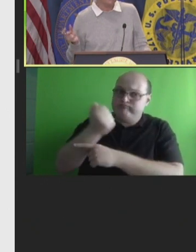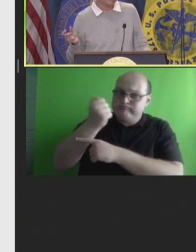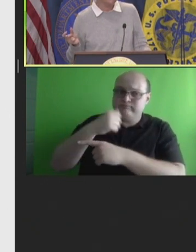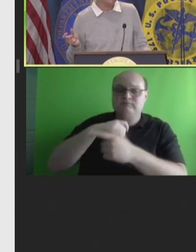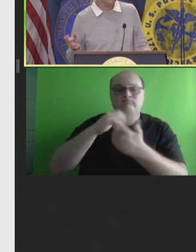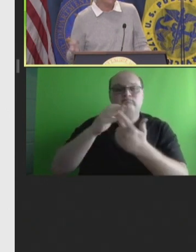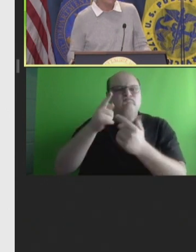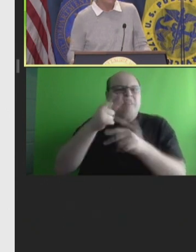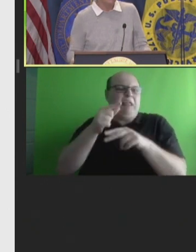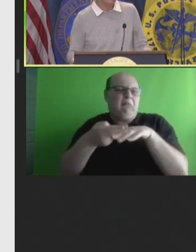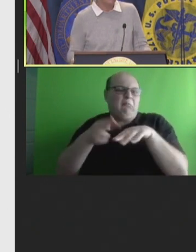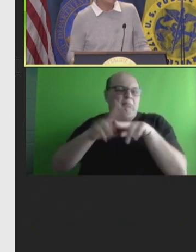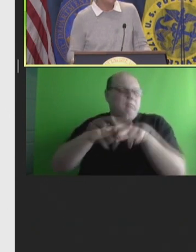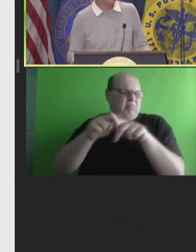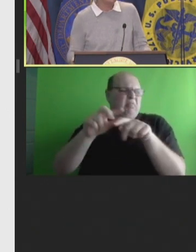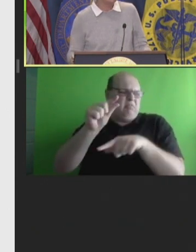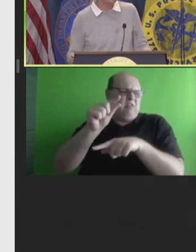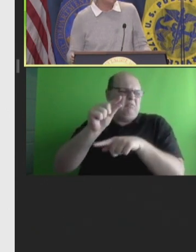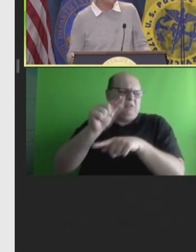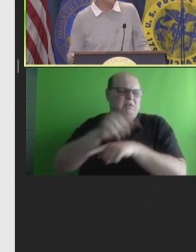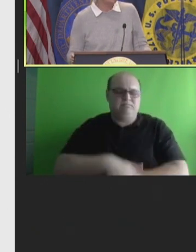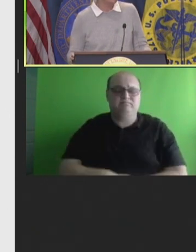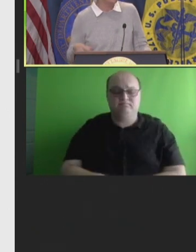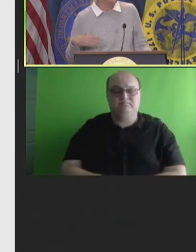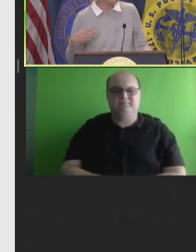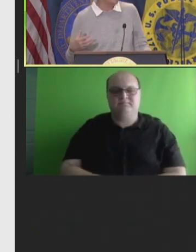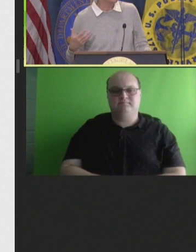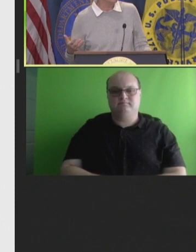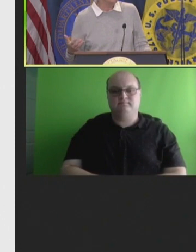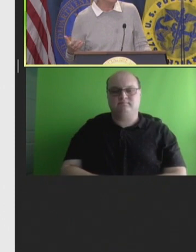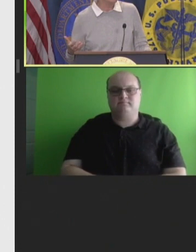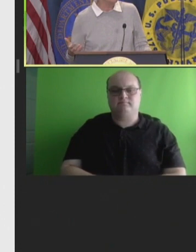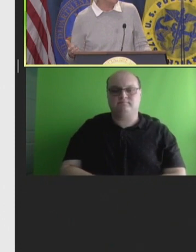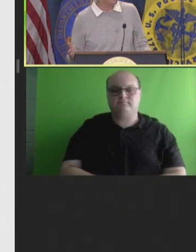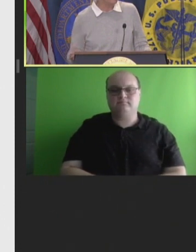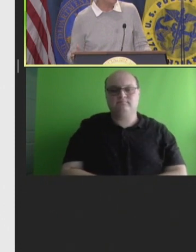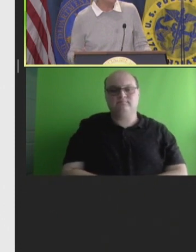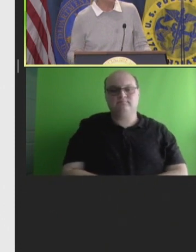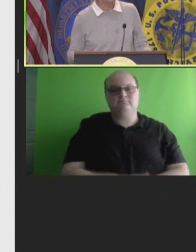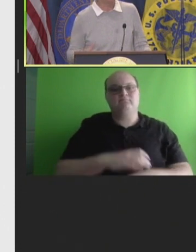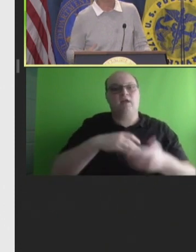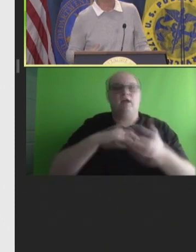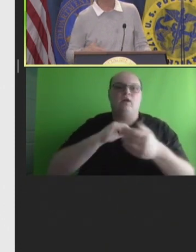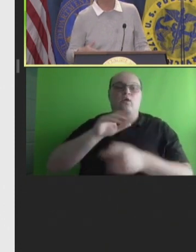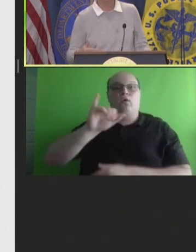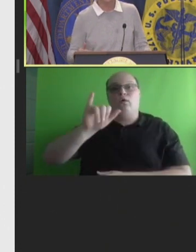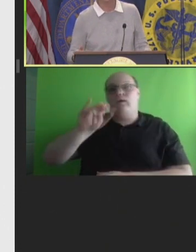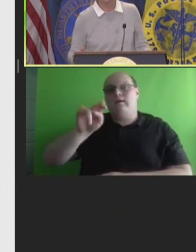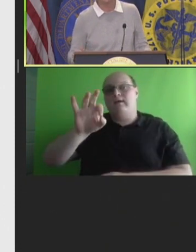amount. And I say that because when you factor in inflation and you factor in new vaccines,